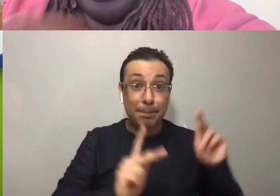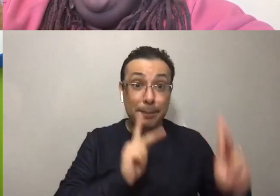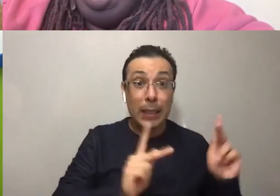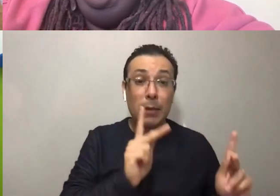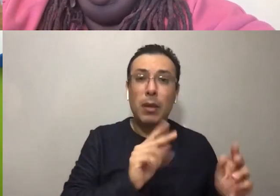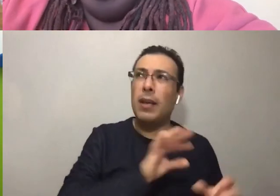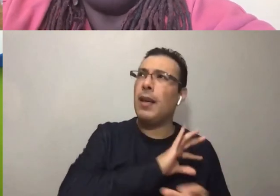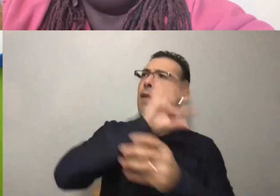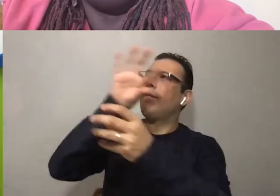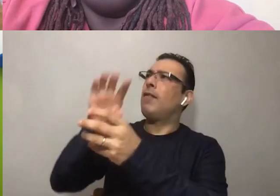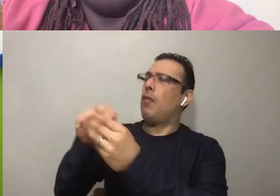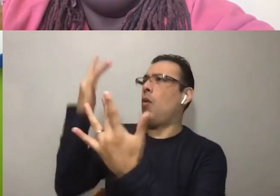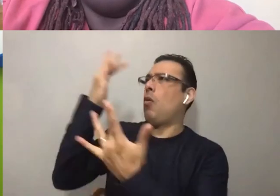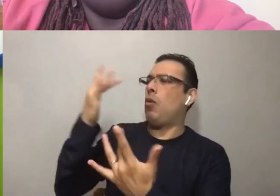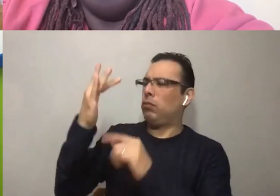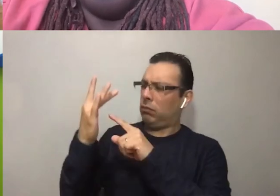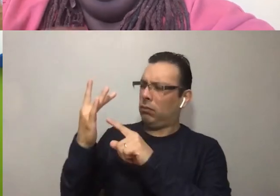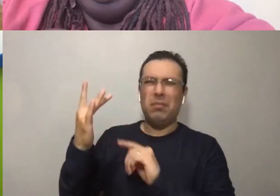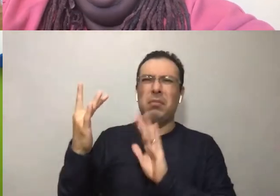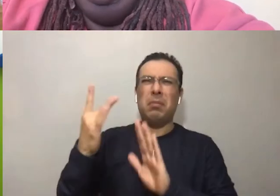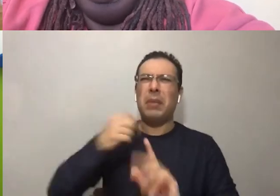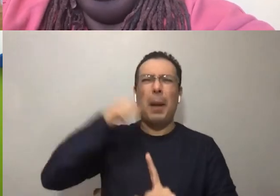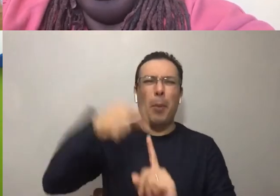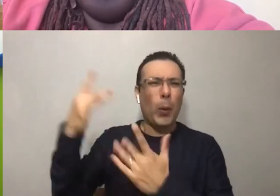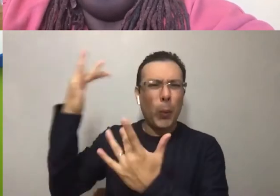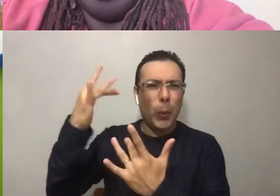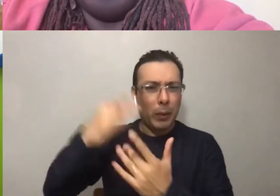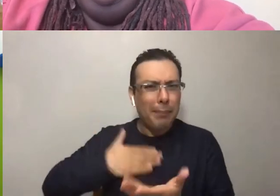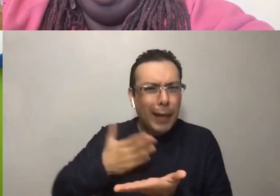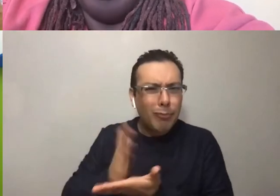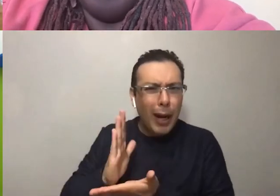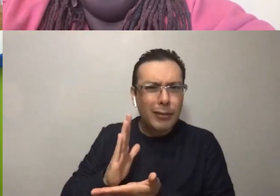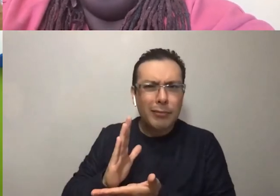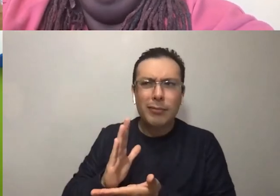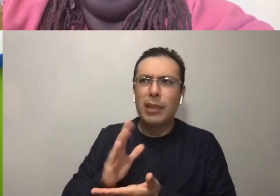And we shouldn’t need other organizations to verify or validate our rights.